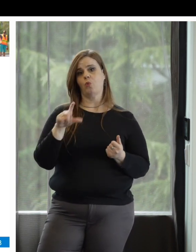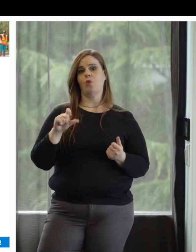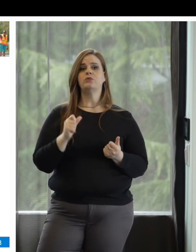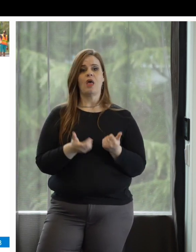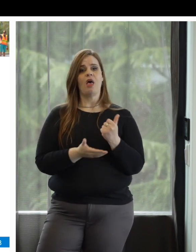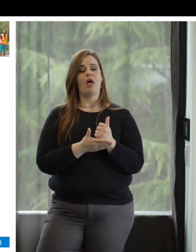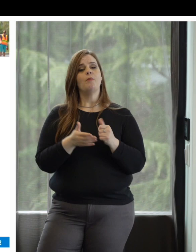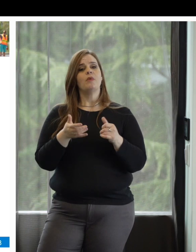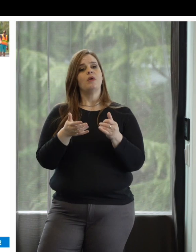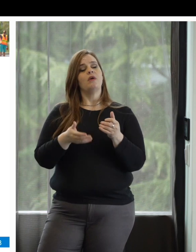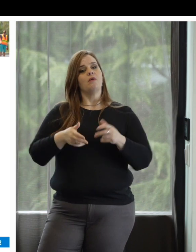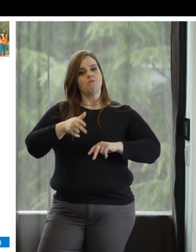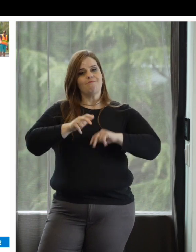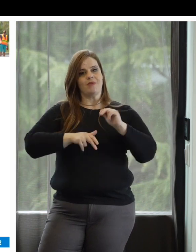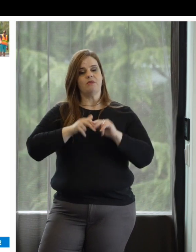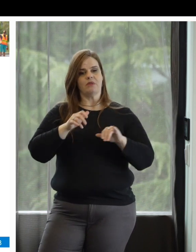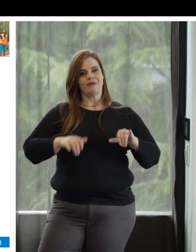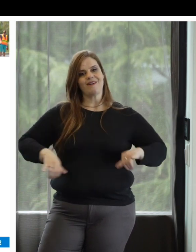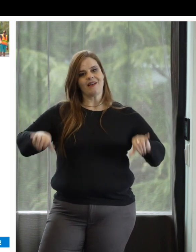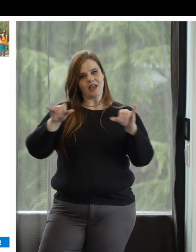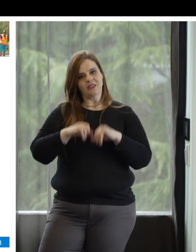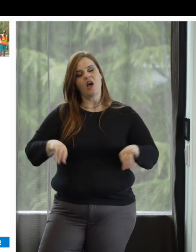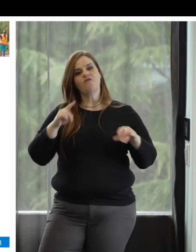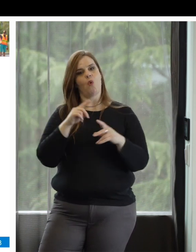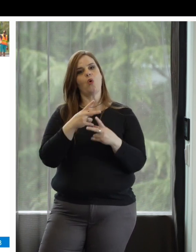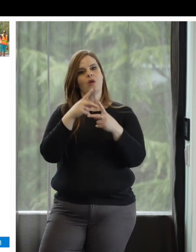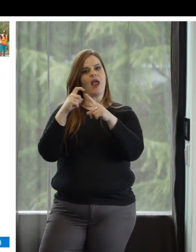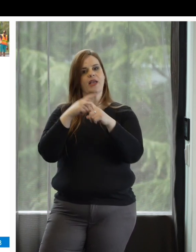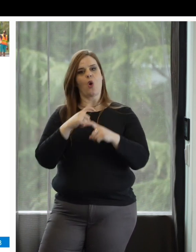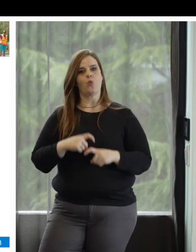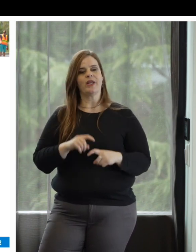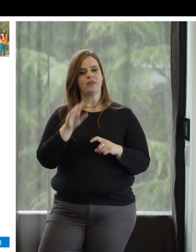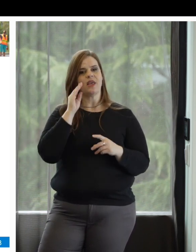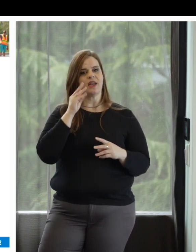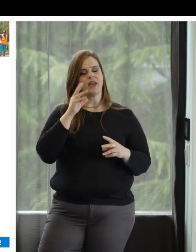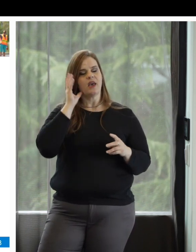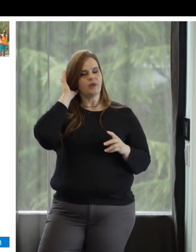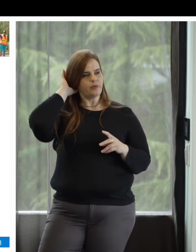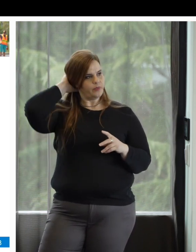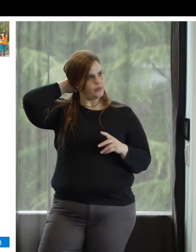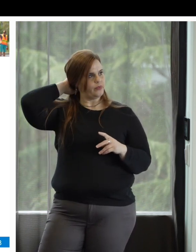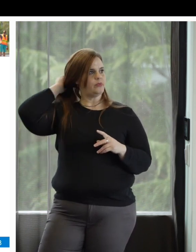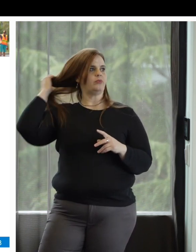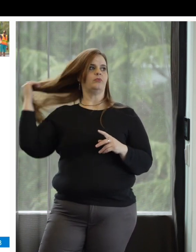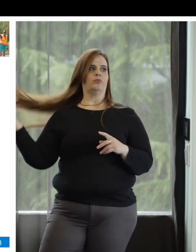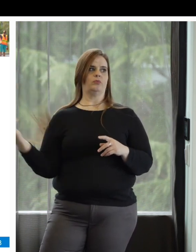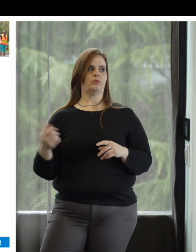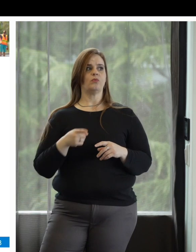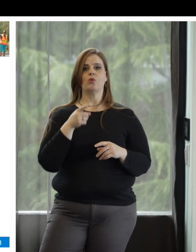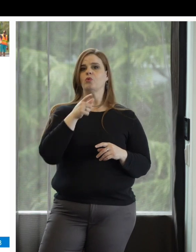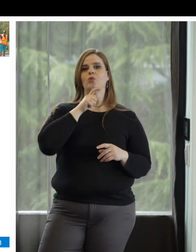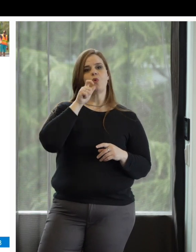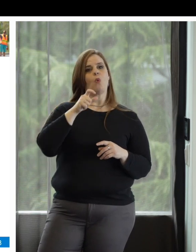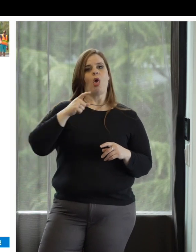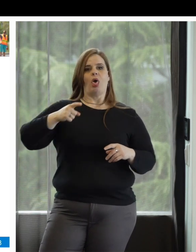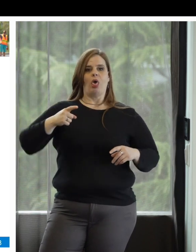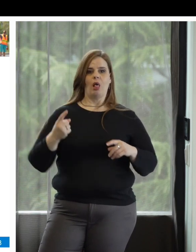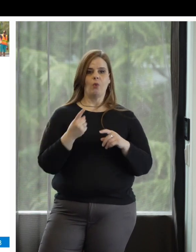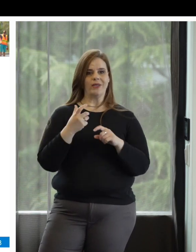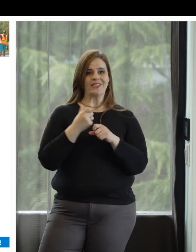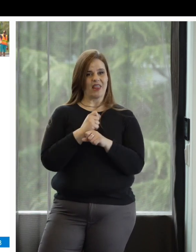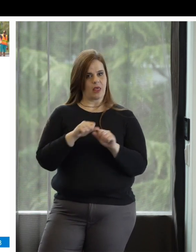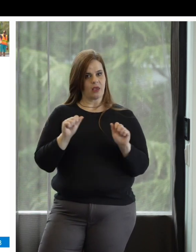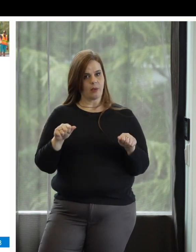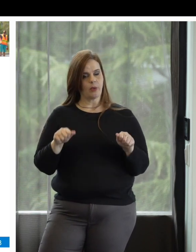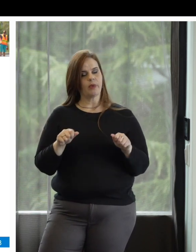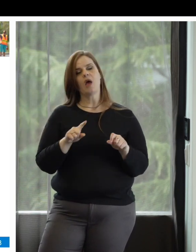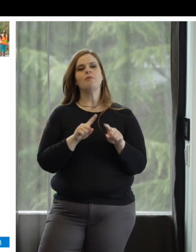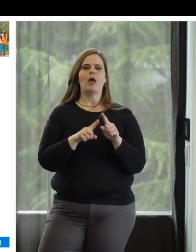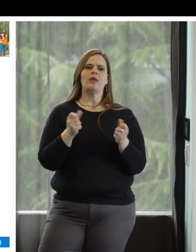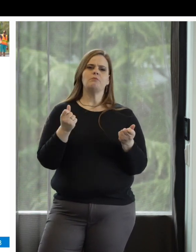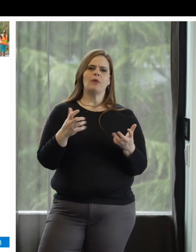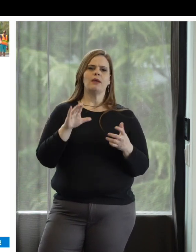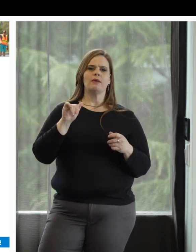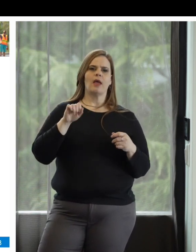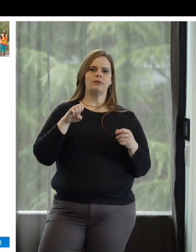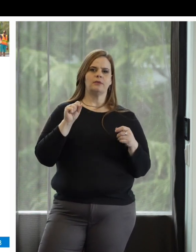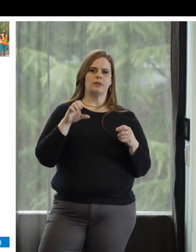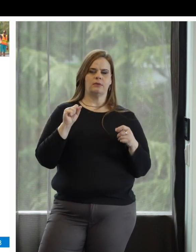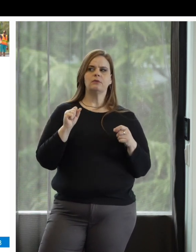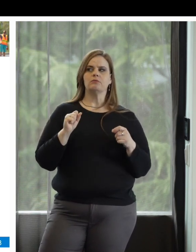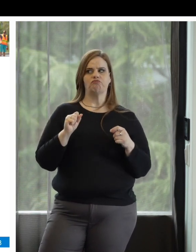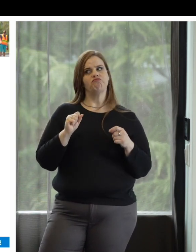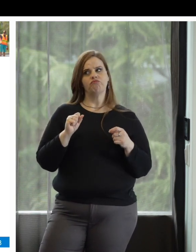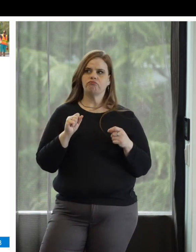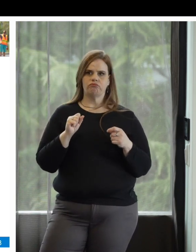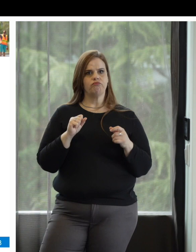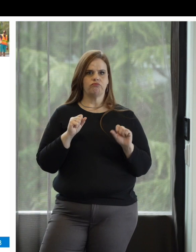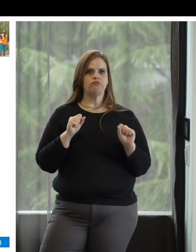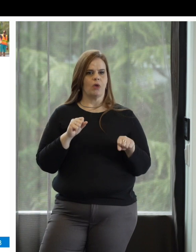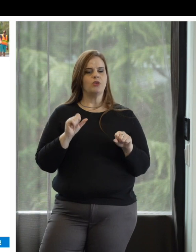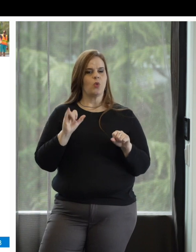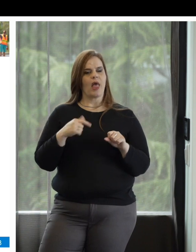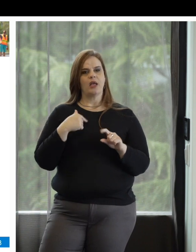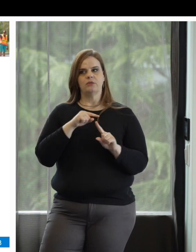consistency for, encoding the data. Is that's what we are were